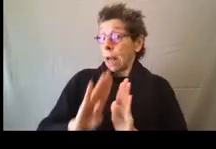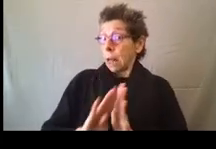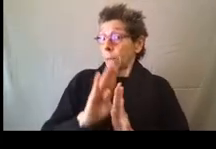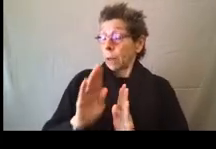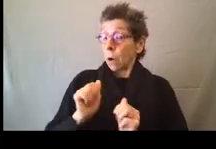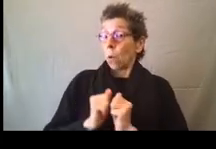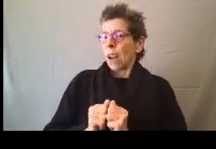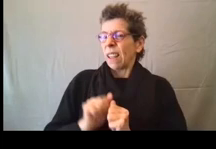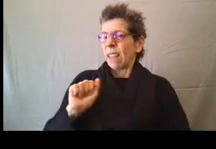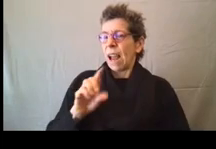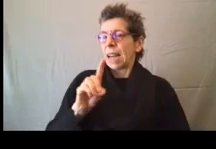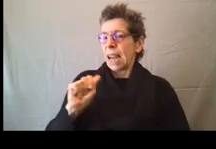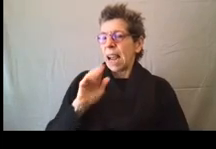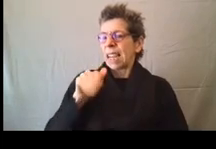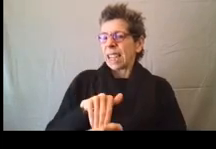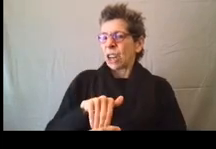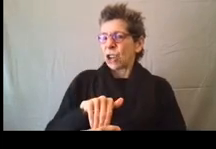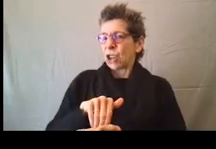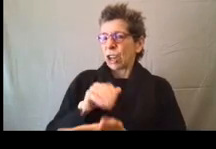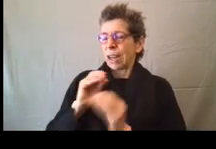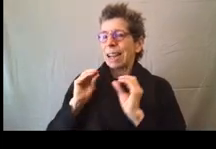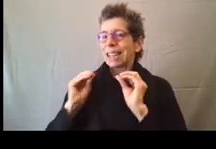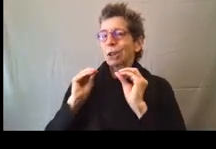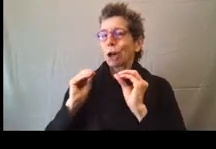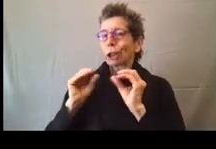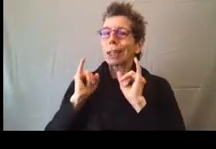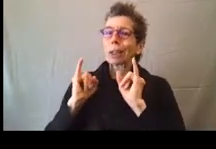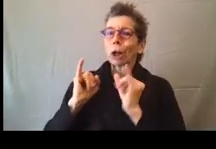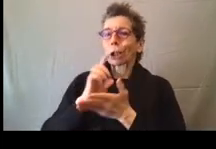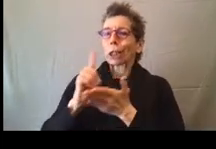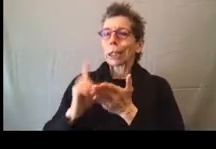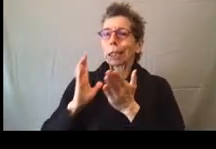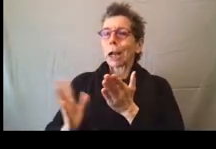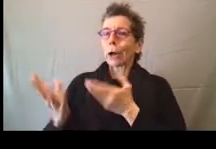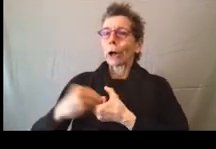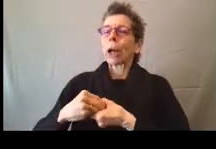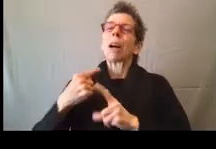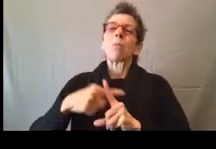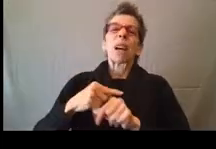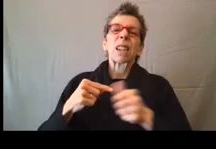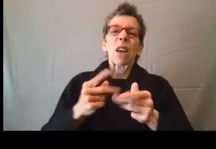ADA Center's instructional designer, as well as inputs from various other sources. And